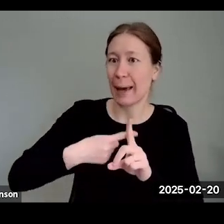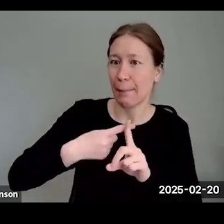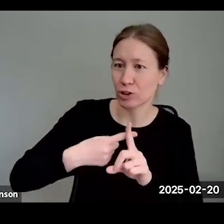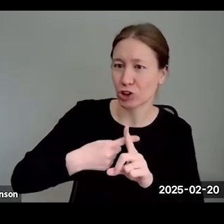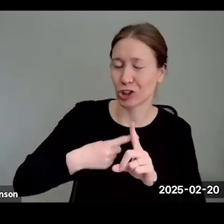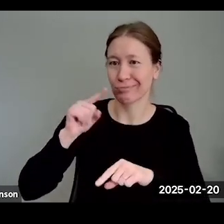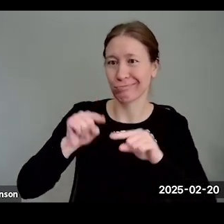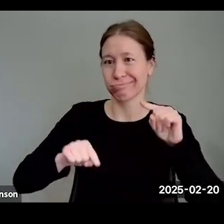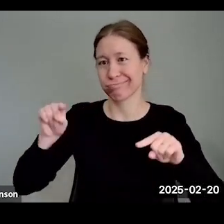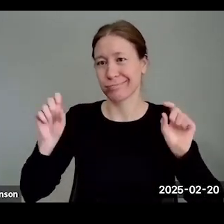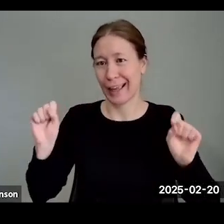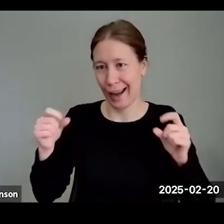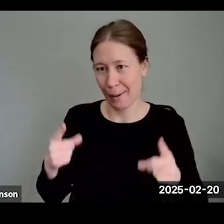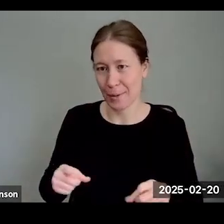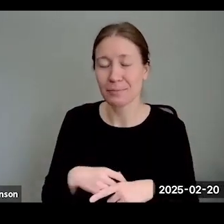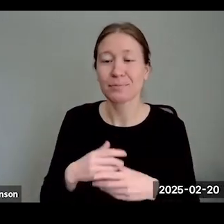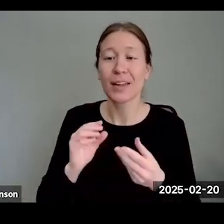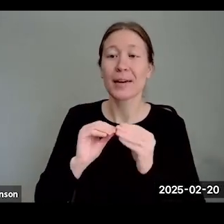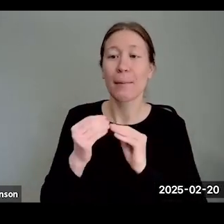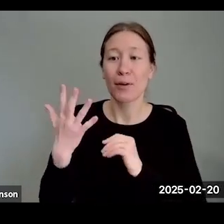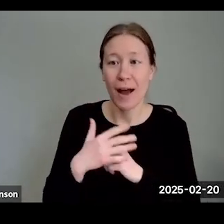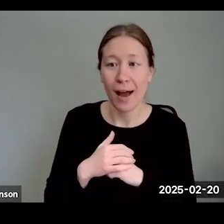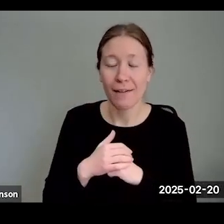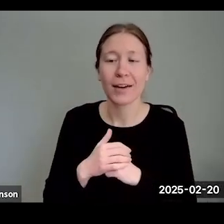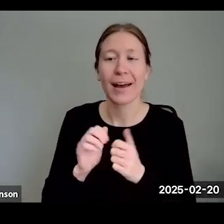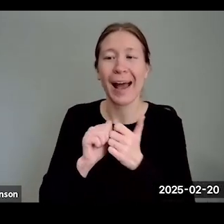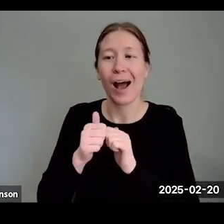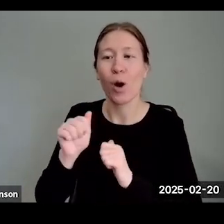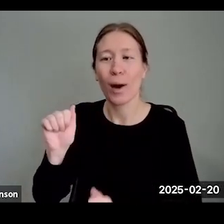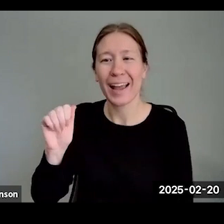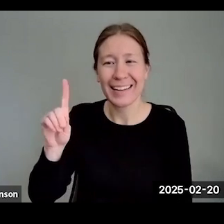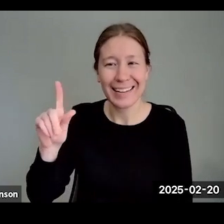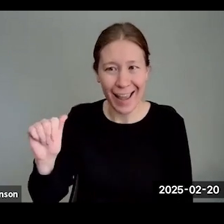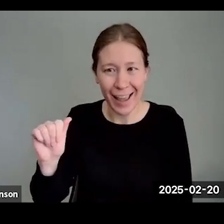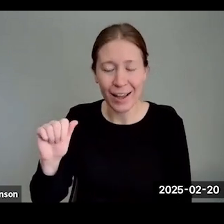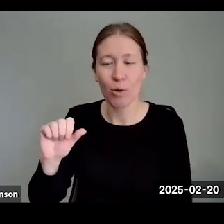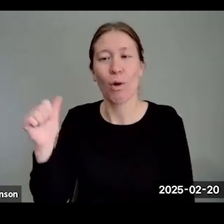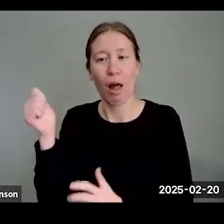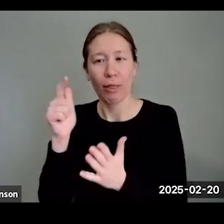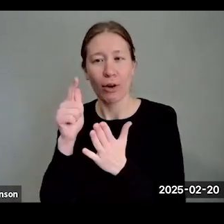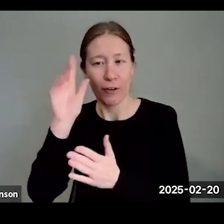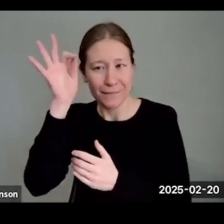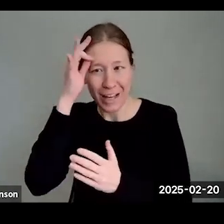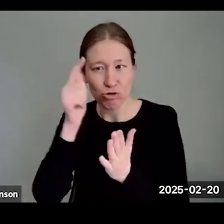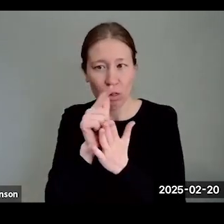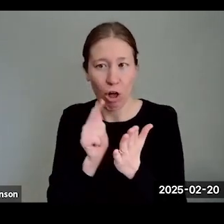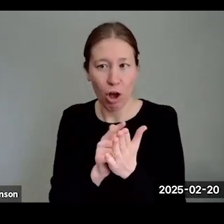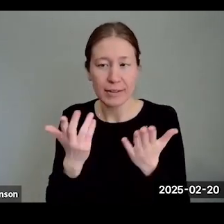Number five, the role of the ADA and any other federal laws that may apply to the position.